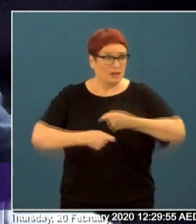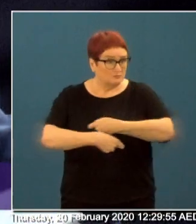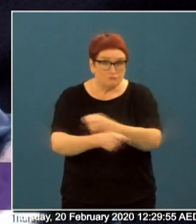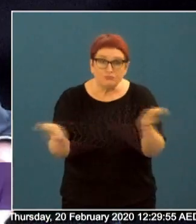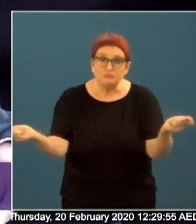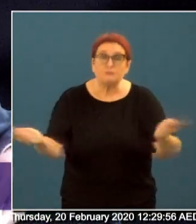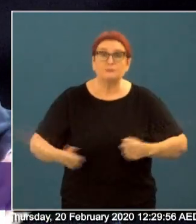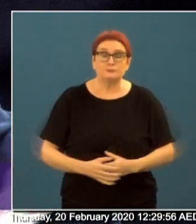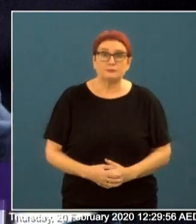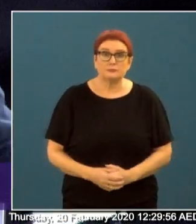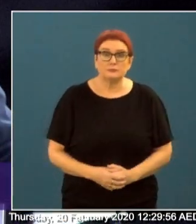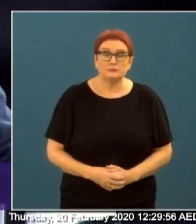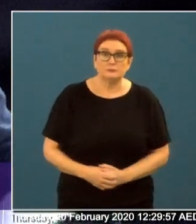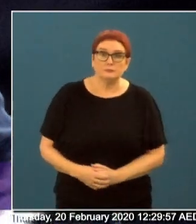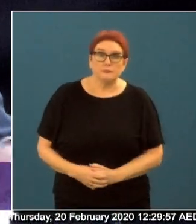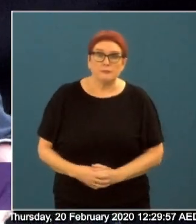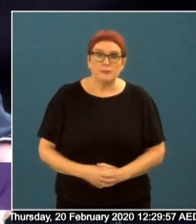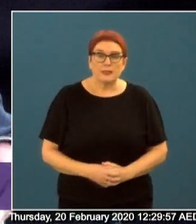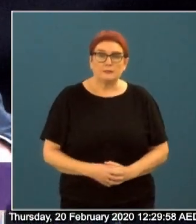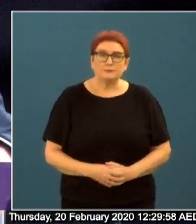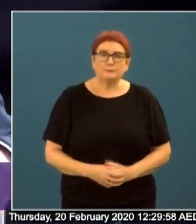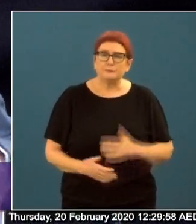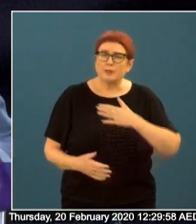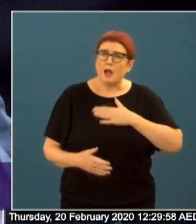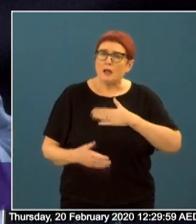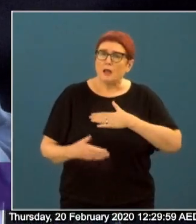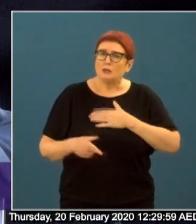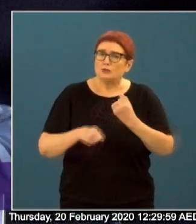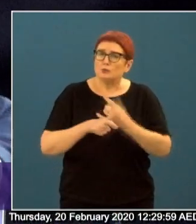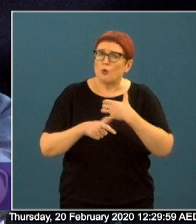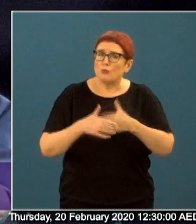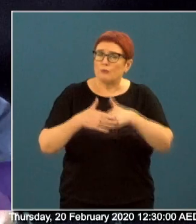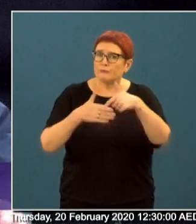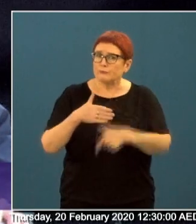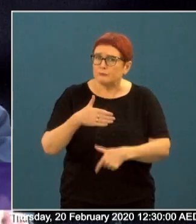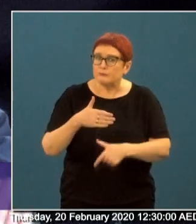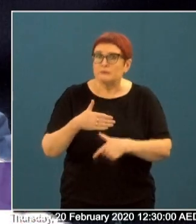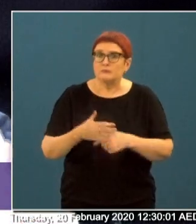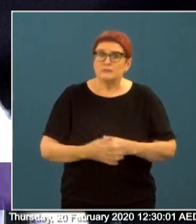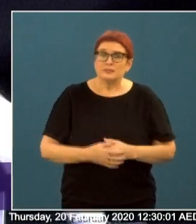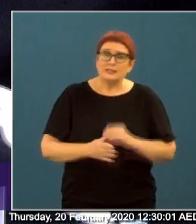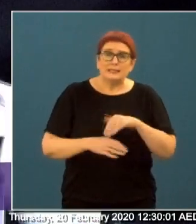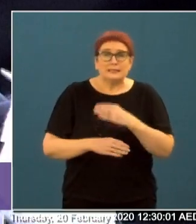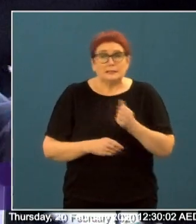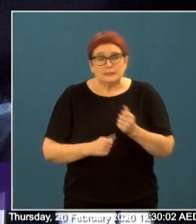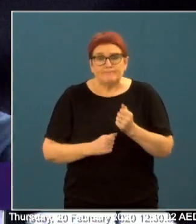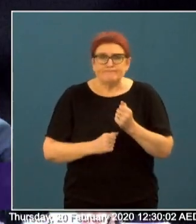And I would like to highlight some of the restrictions and limitations, I think,